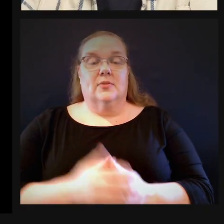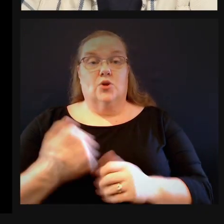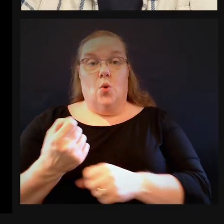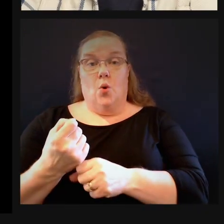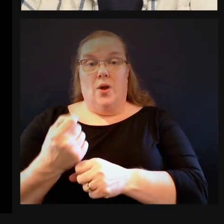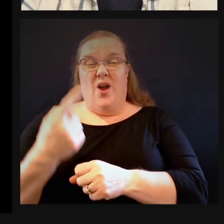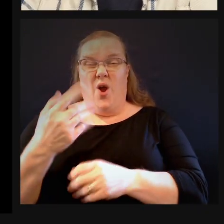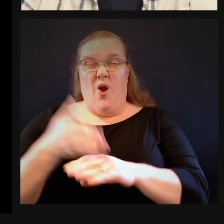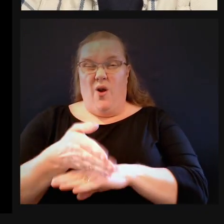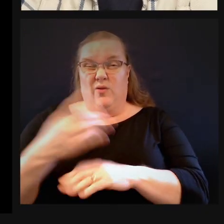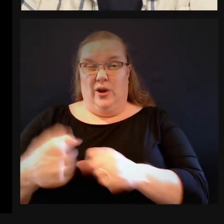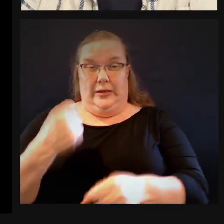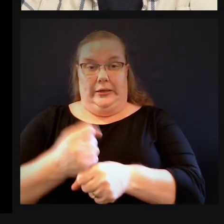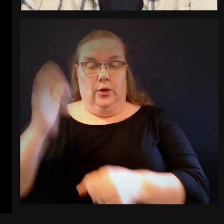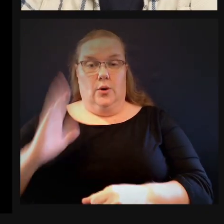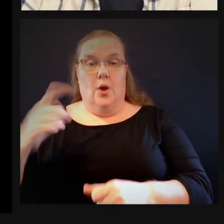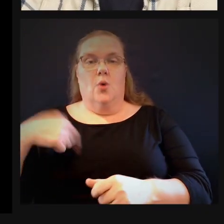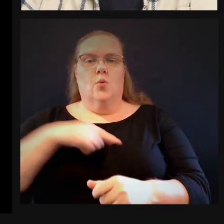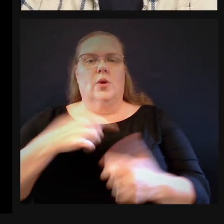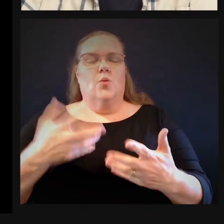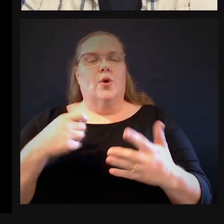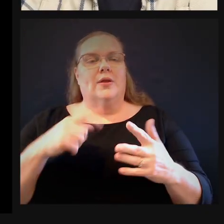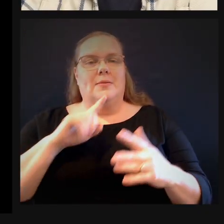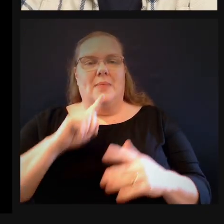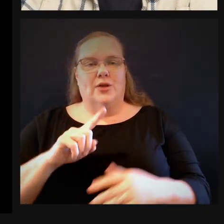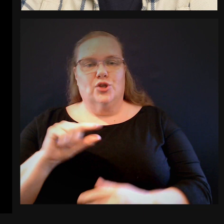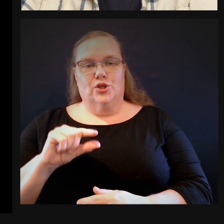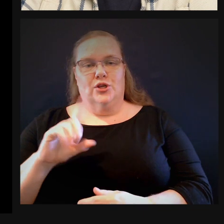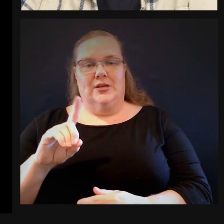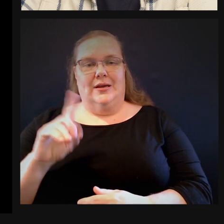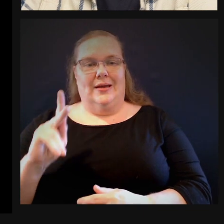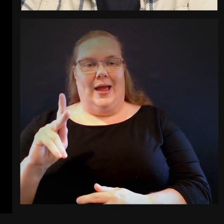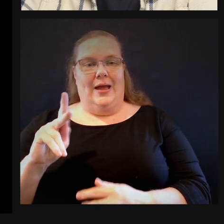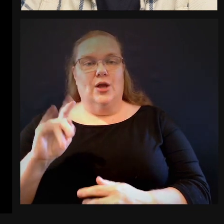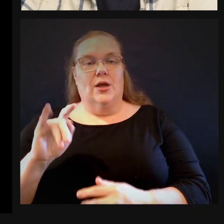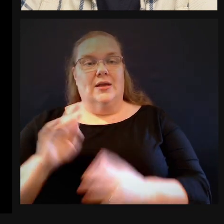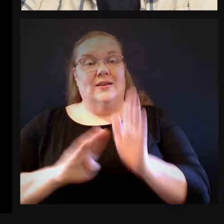Over a year ago, we embarked on a journey to start making the GDK developer tools